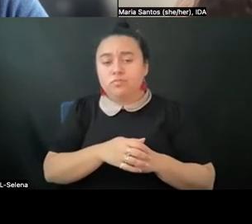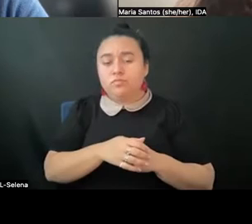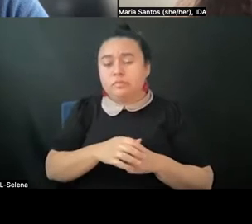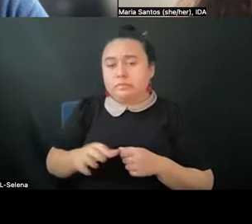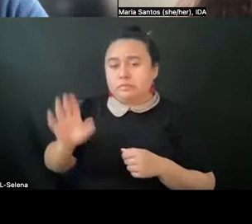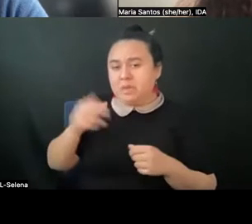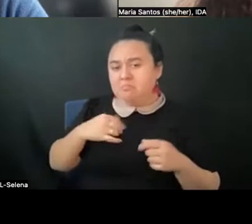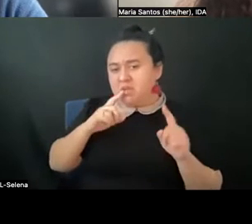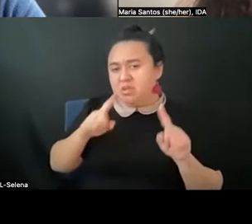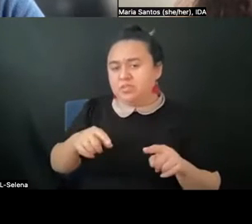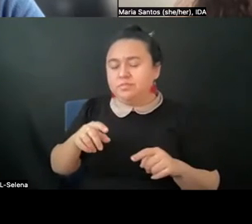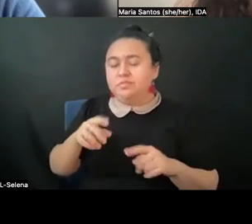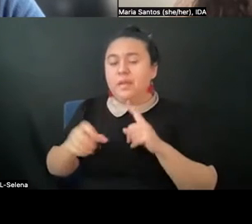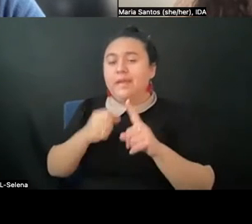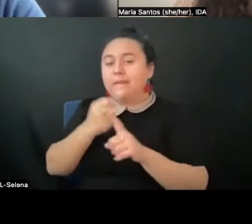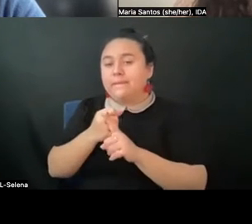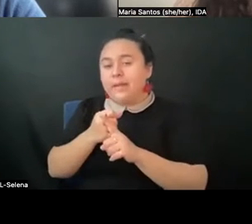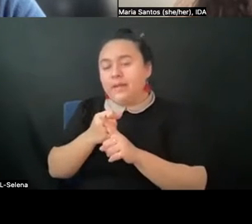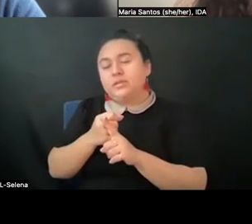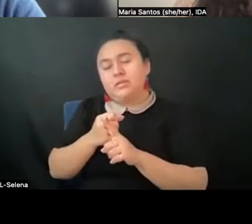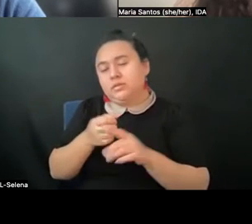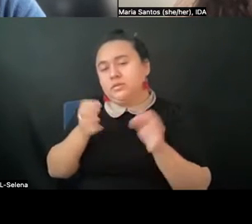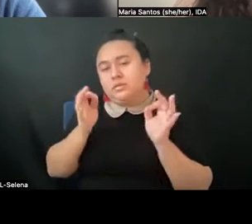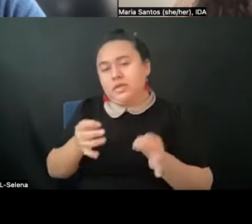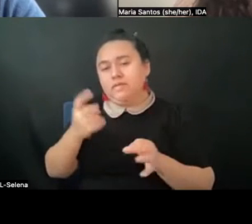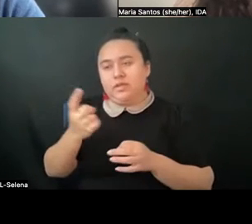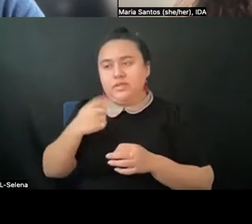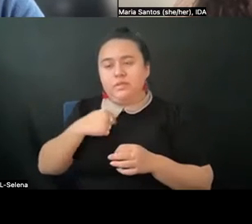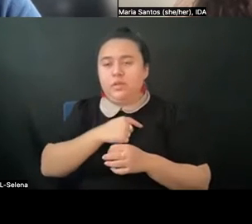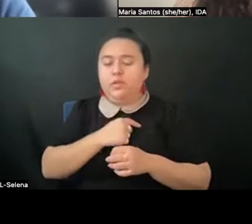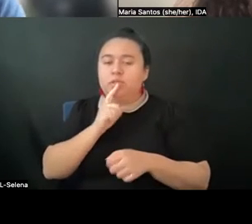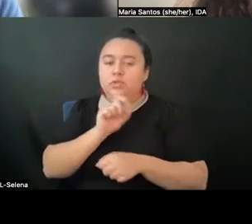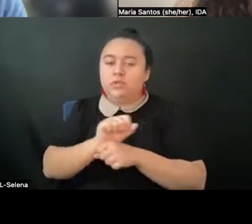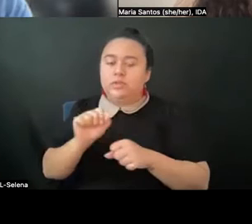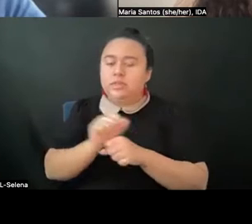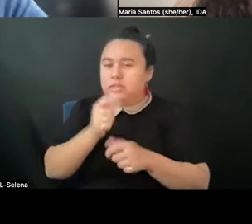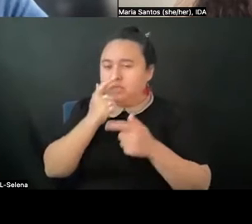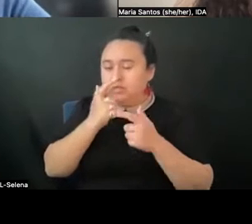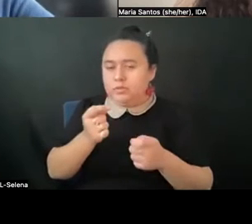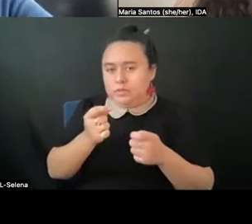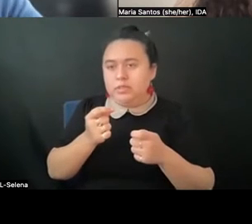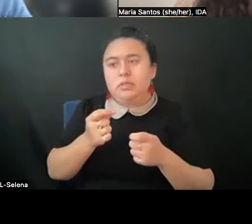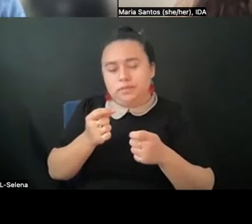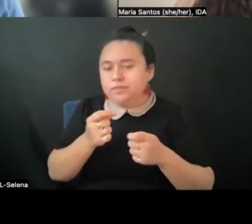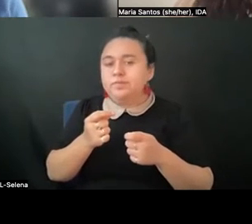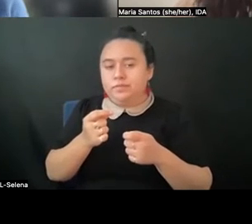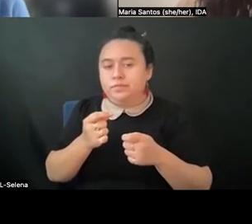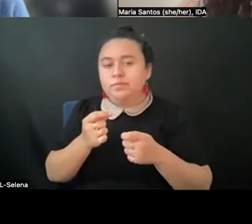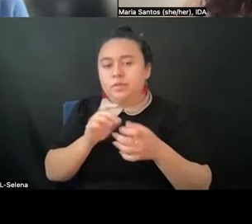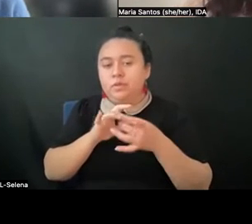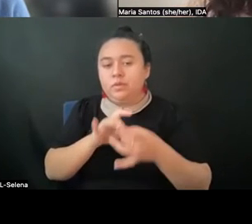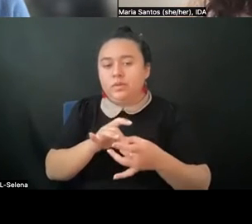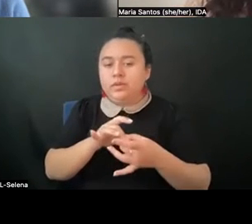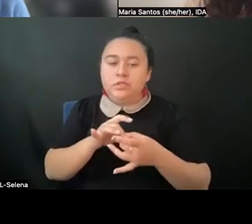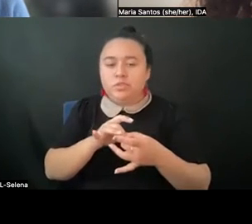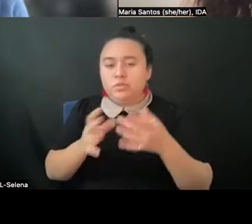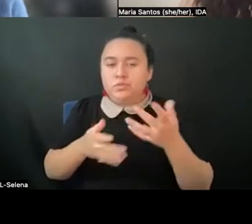Impact is definitely something that we're really interested in terms of just understanding how you